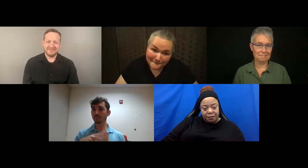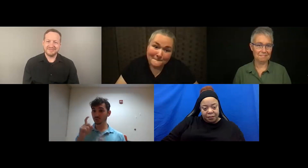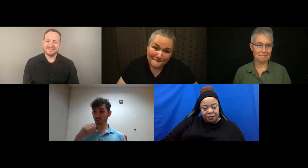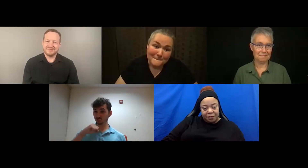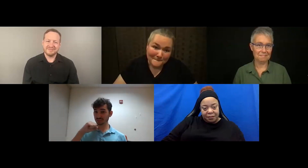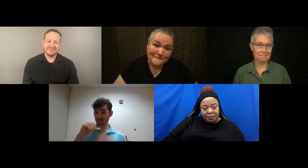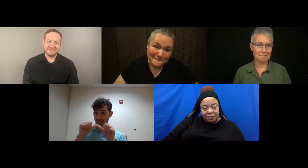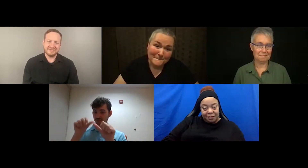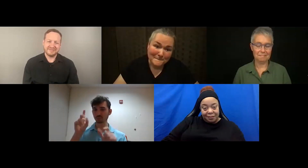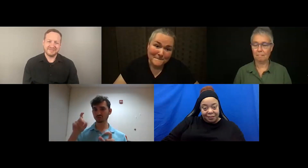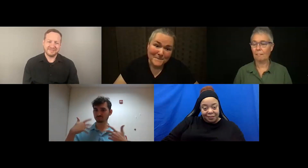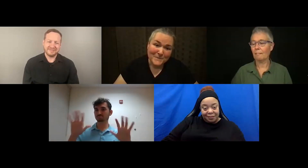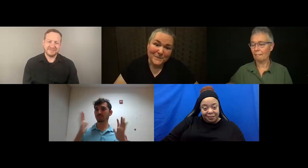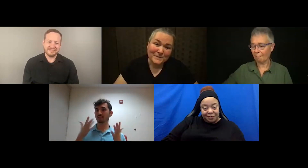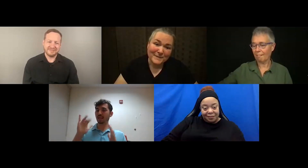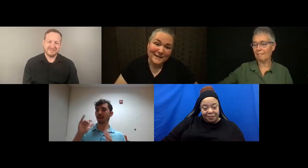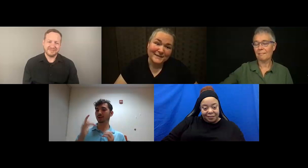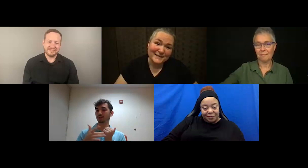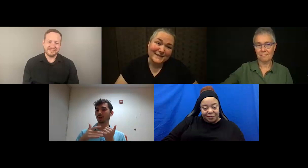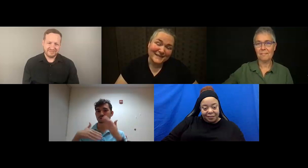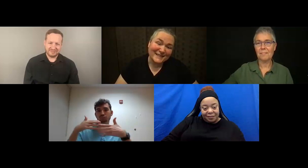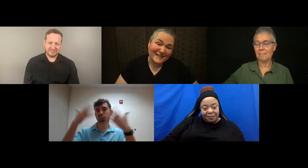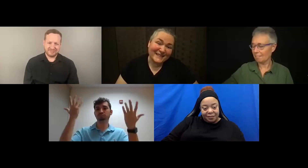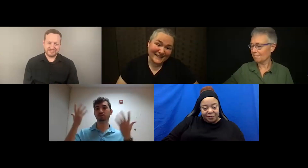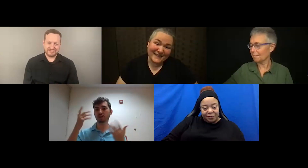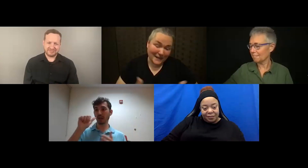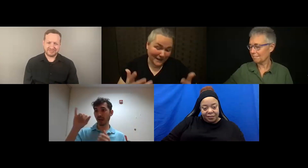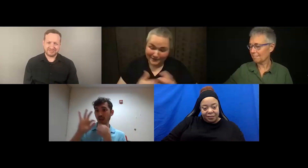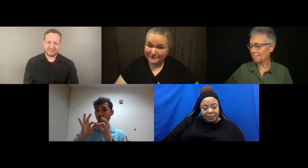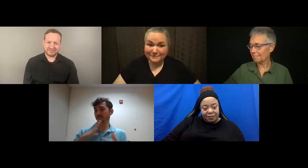Should we resist or let AI continue and see where it leads?